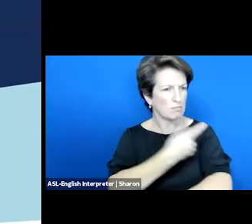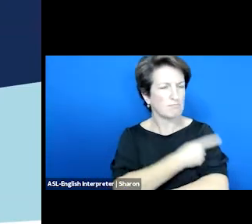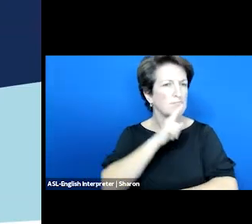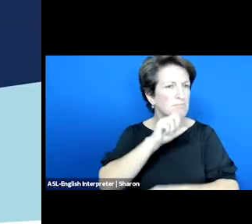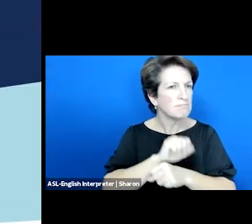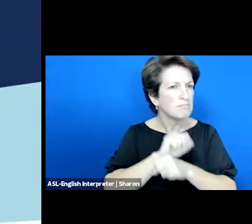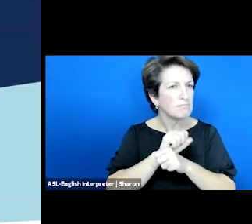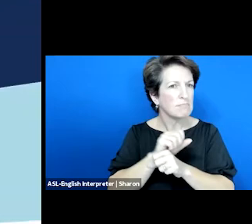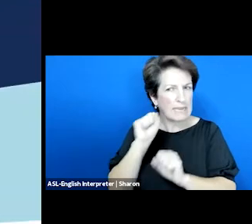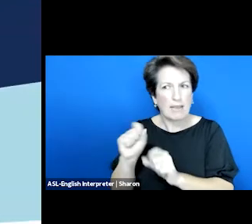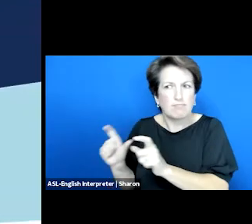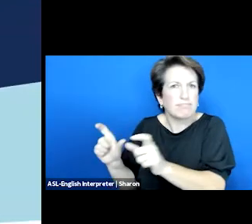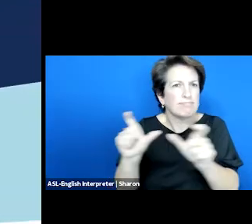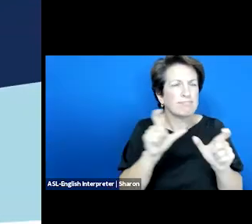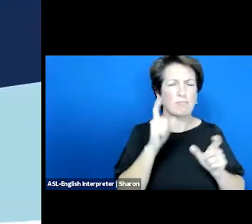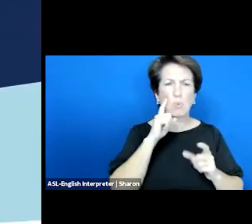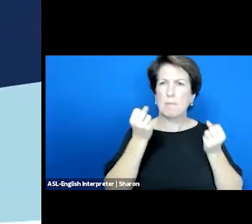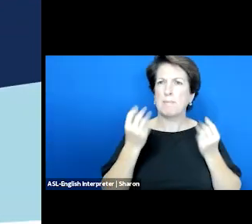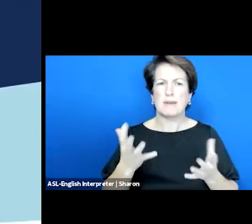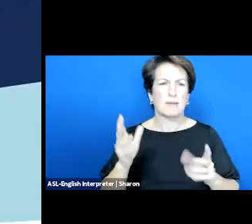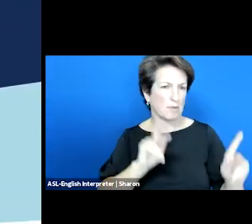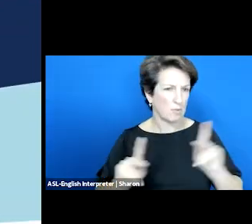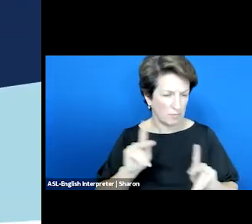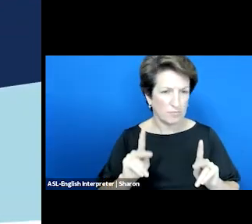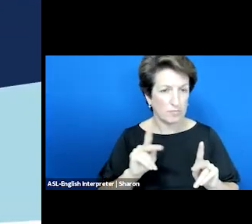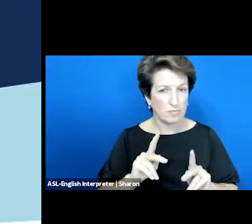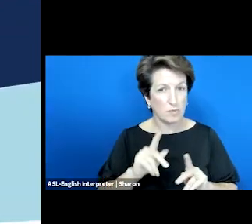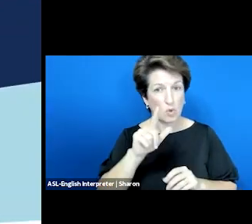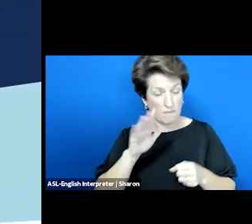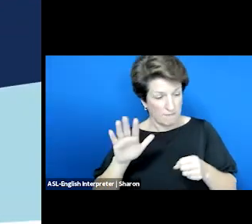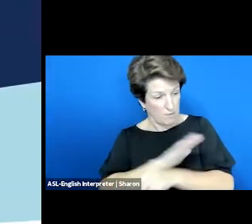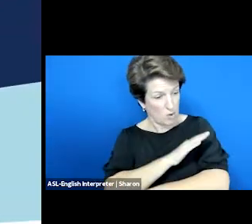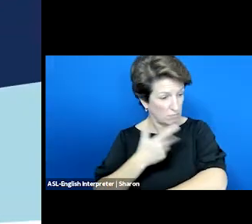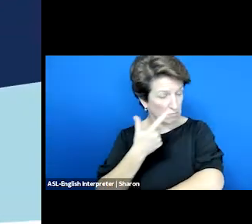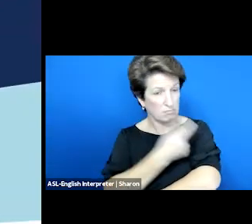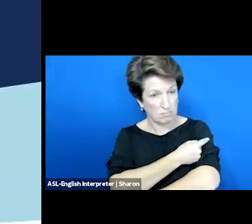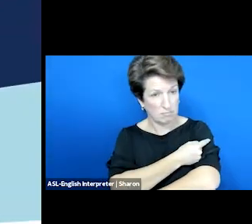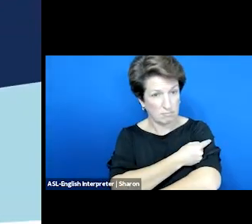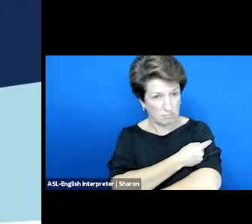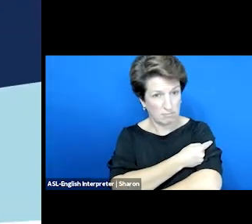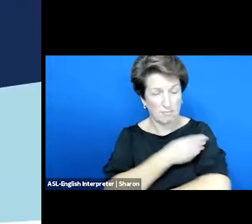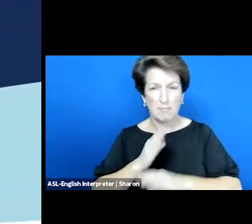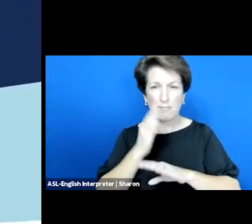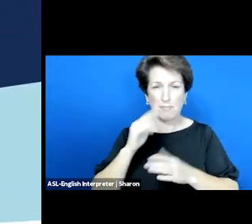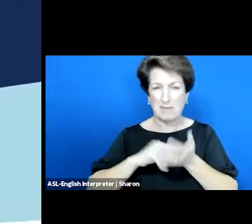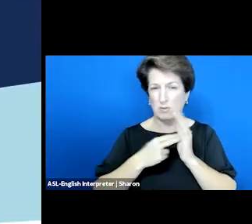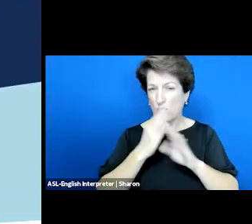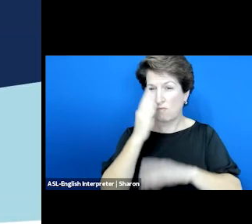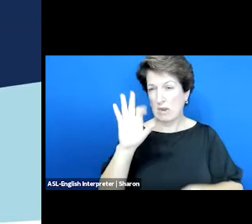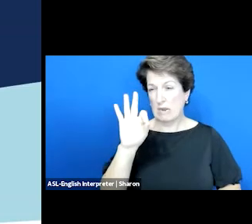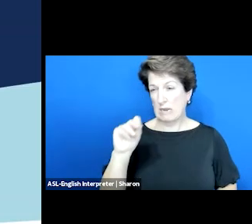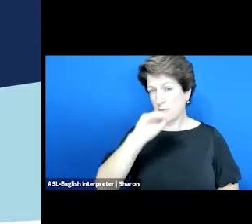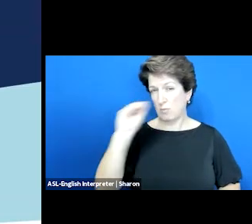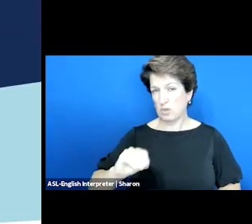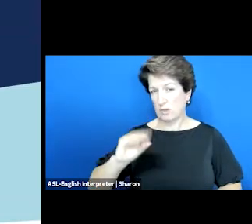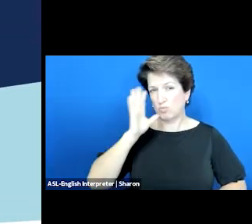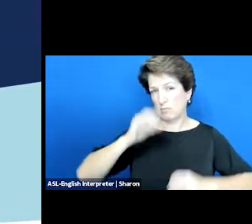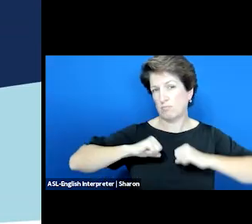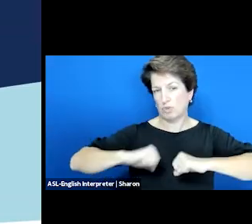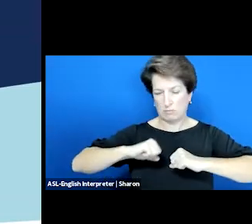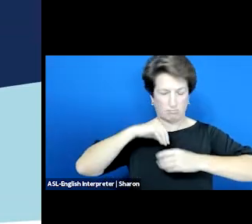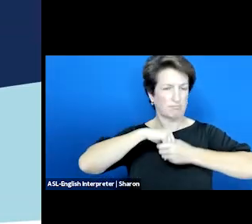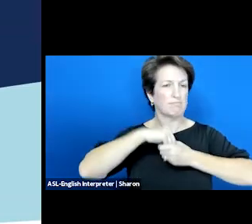There is some line drawings here illustrating the points I 'm about to tell you.